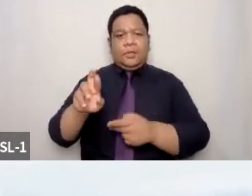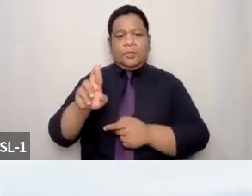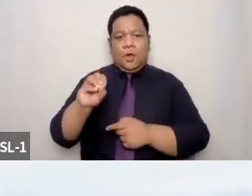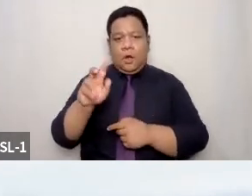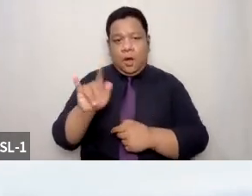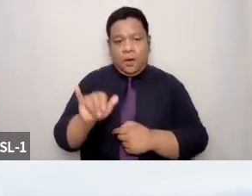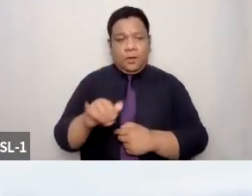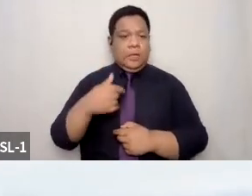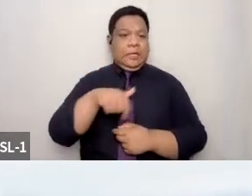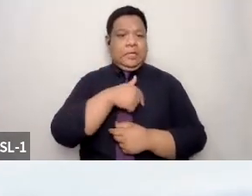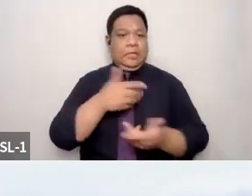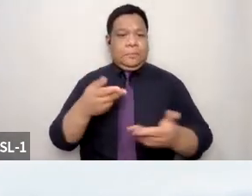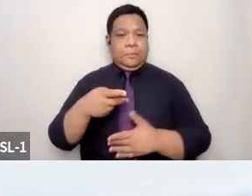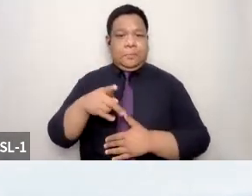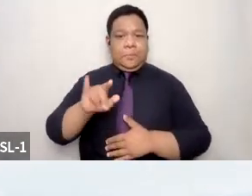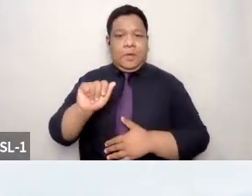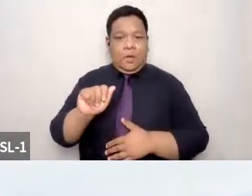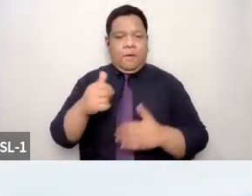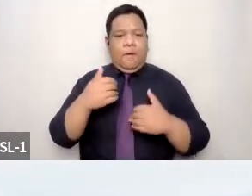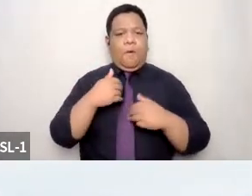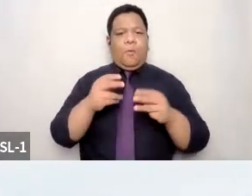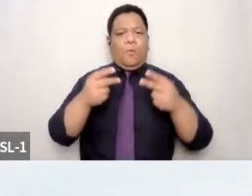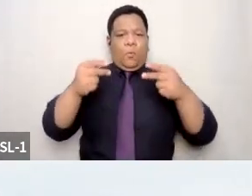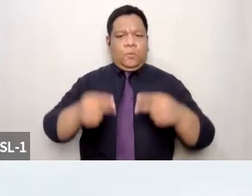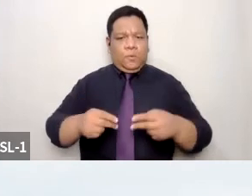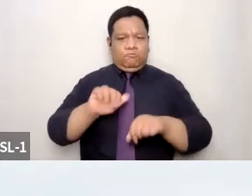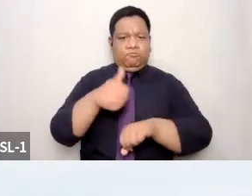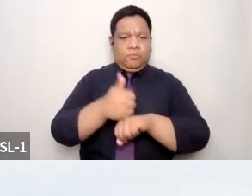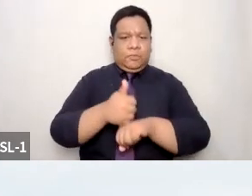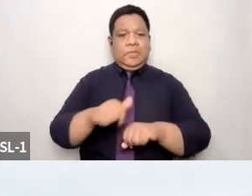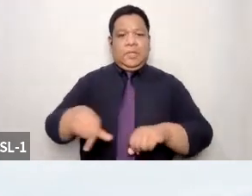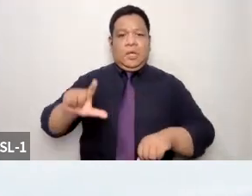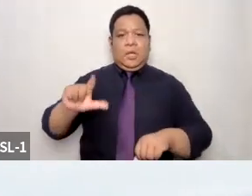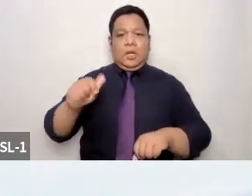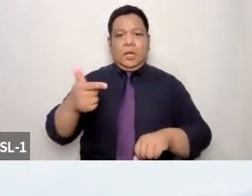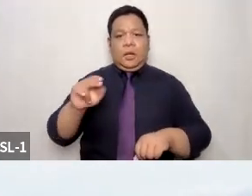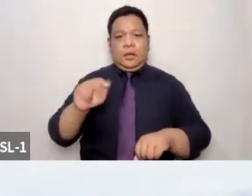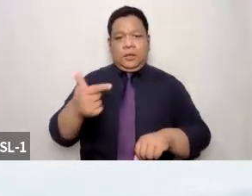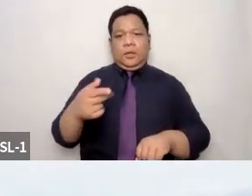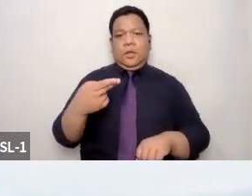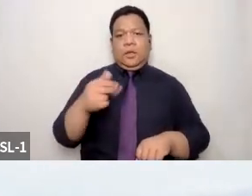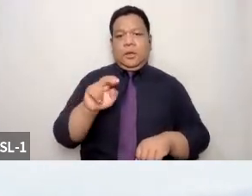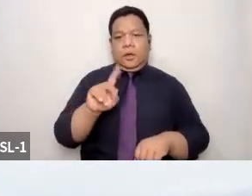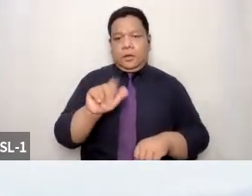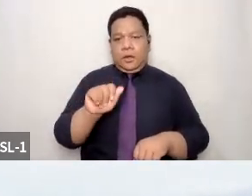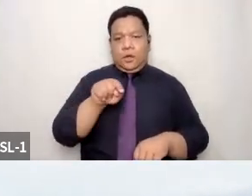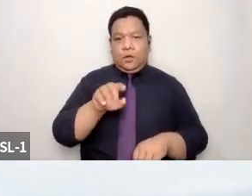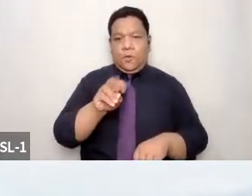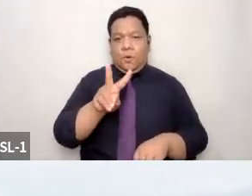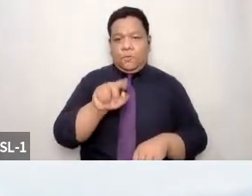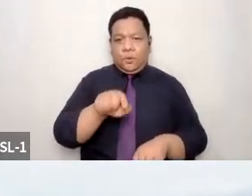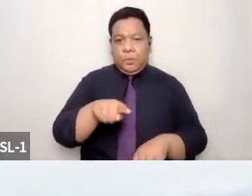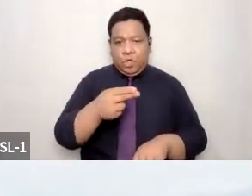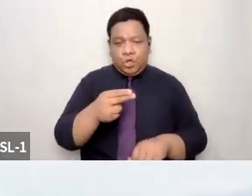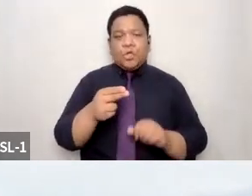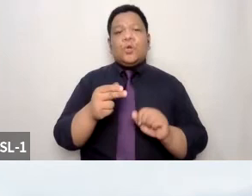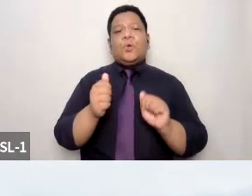This is laginghanda.gov.ph, a part of that is our COVID-19 dashboard including our vaccine tracker.